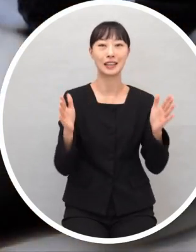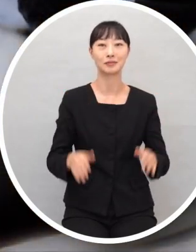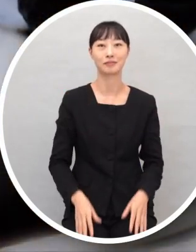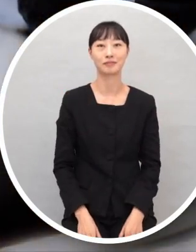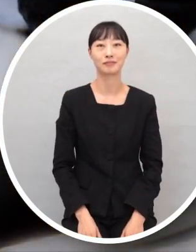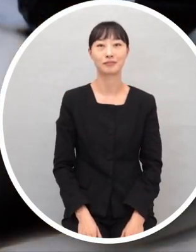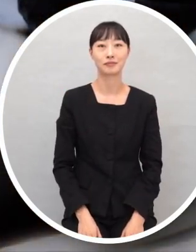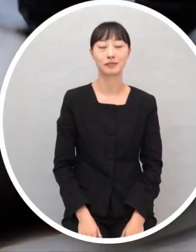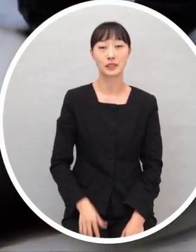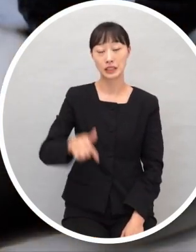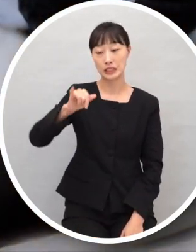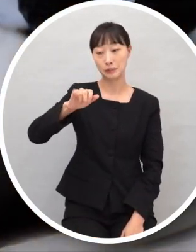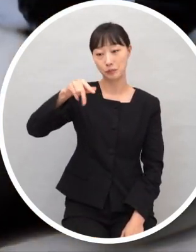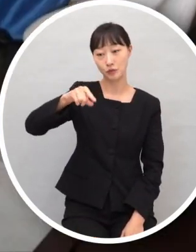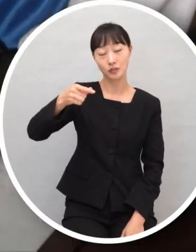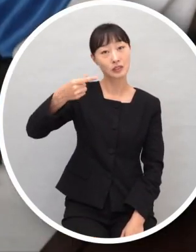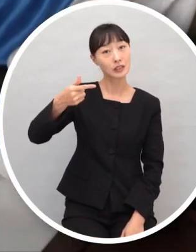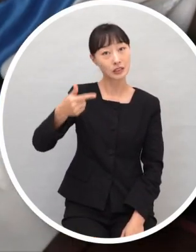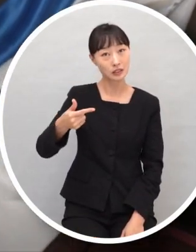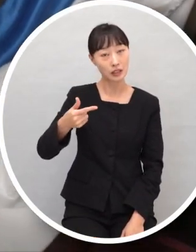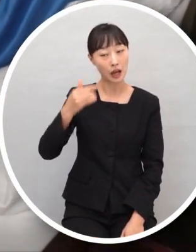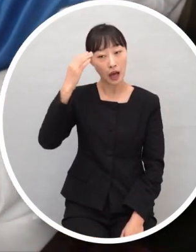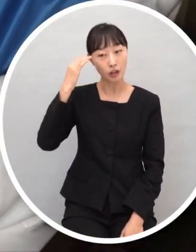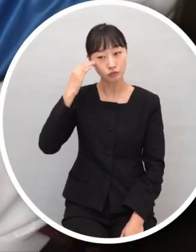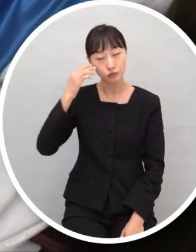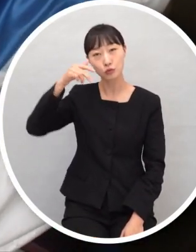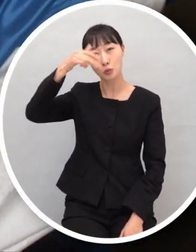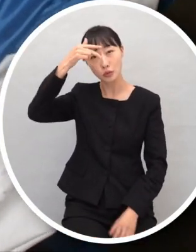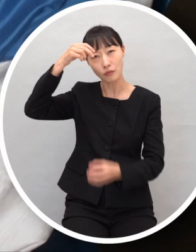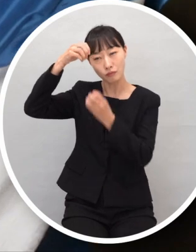Kim Jun-geun is an unknown individual to Koreans.